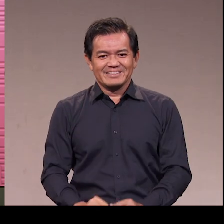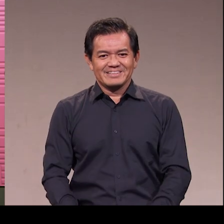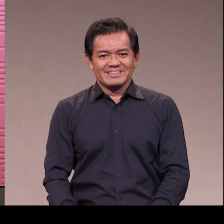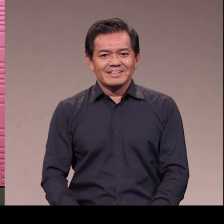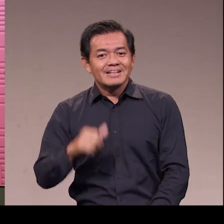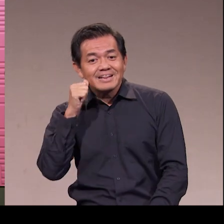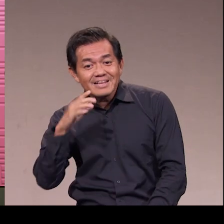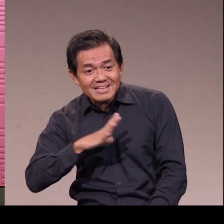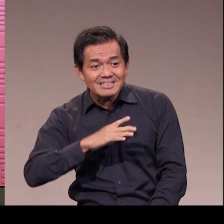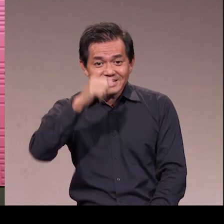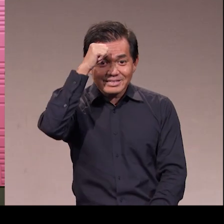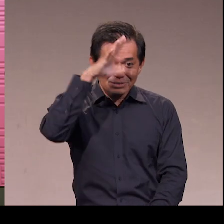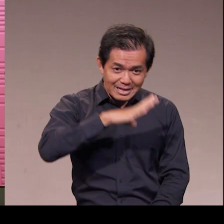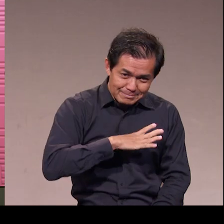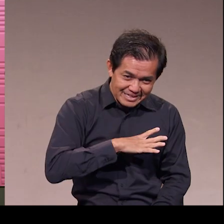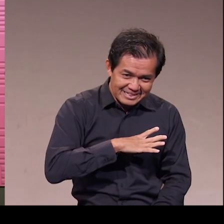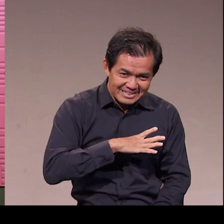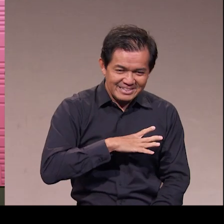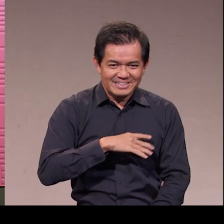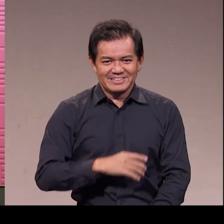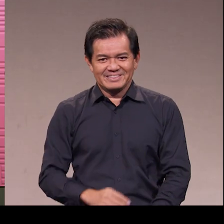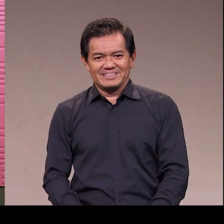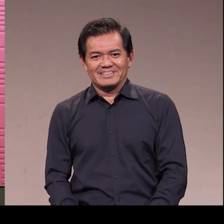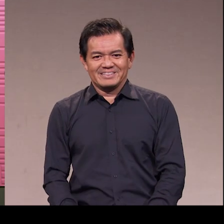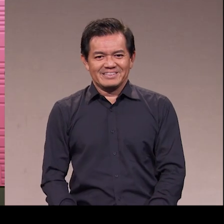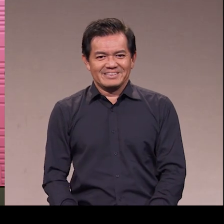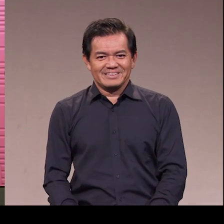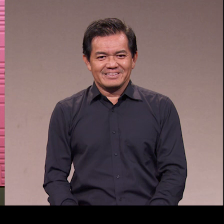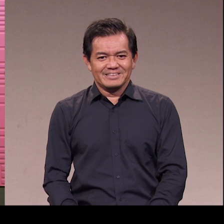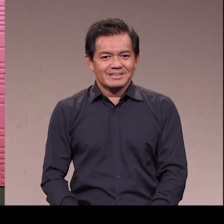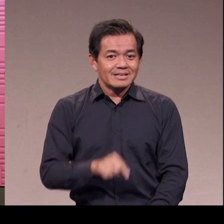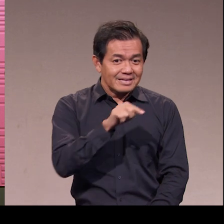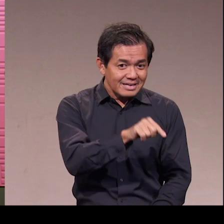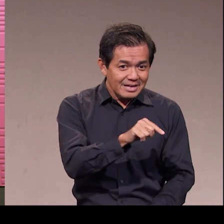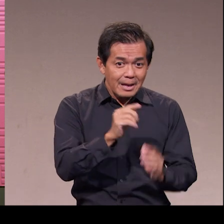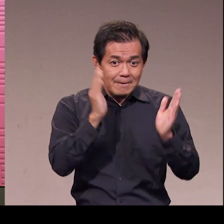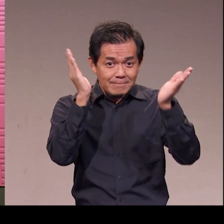Ladies and gentlemen, the Malay Muslim community is